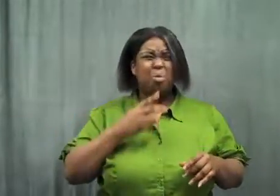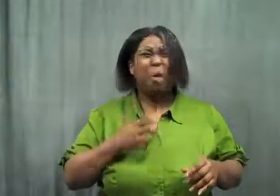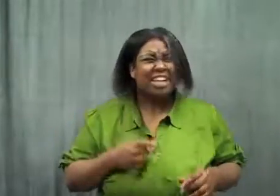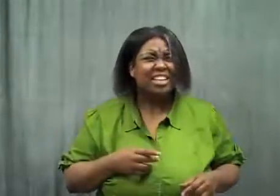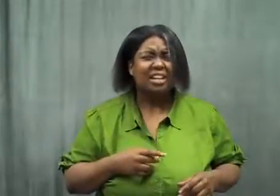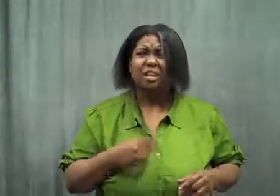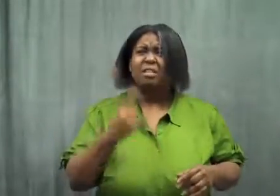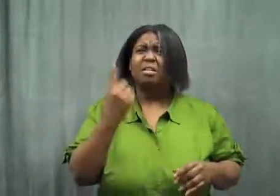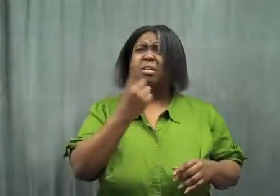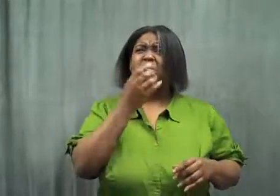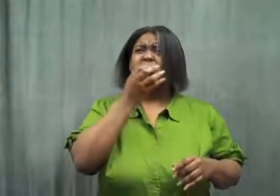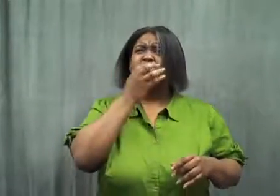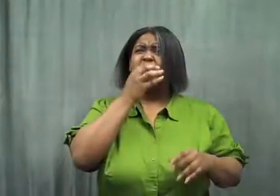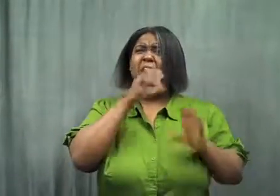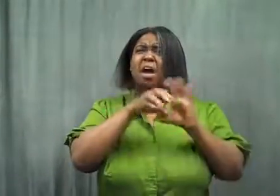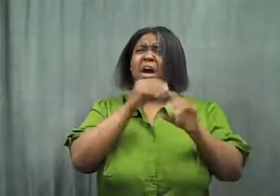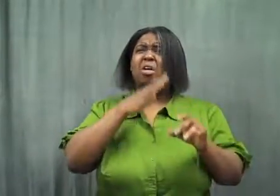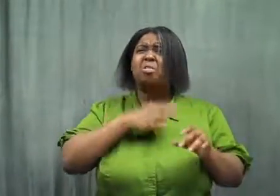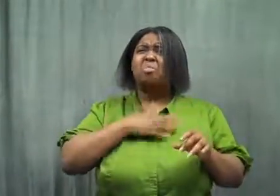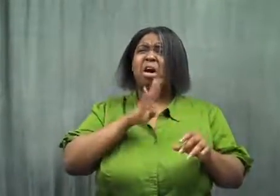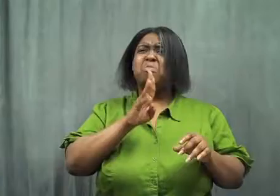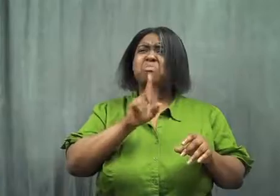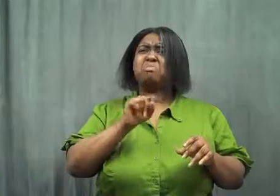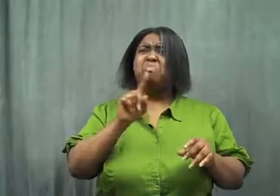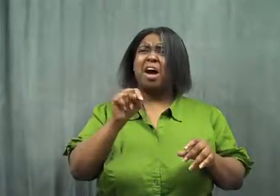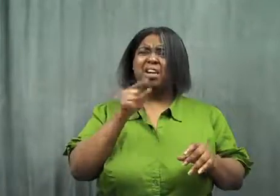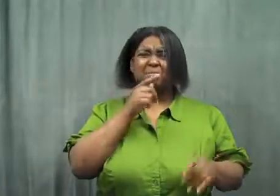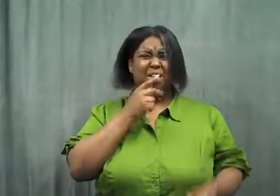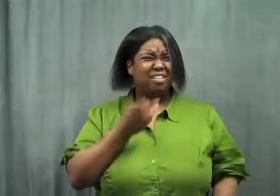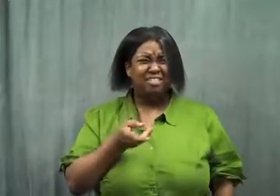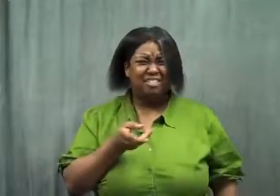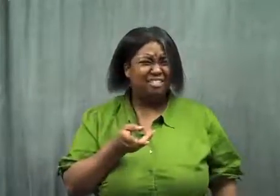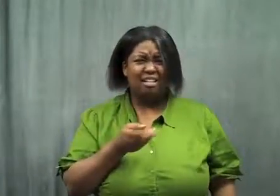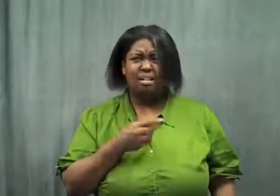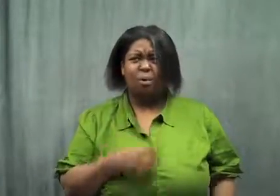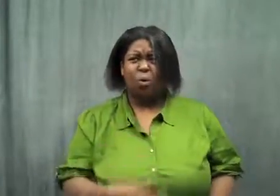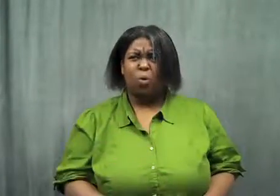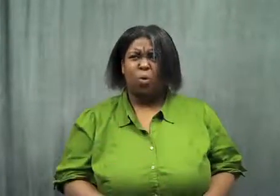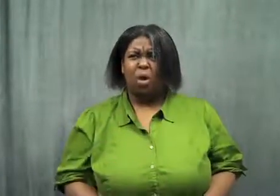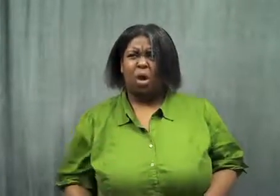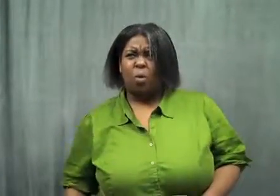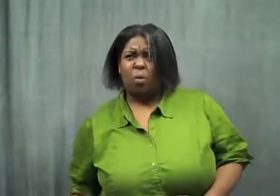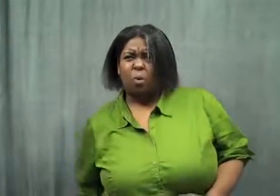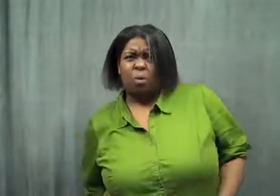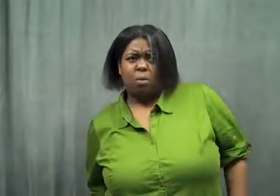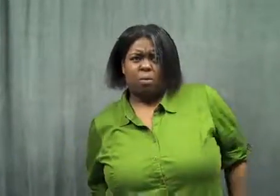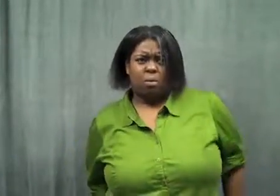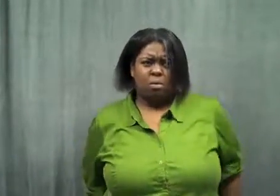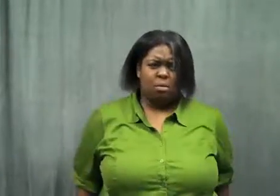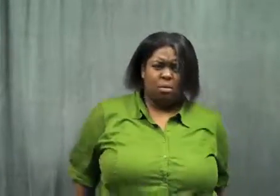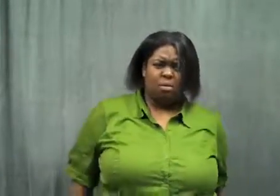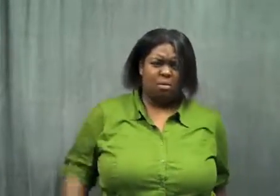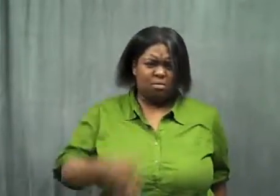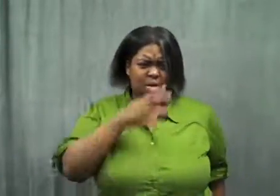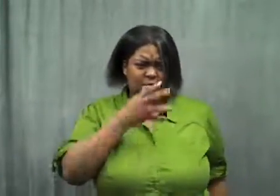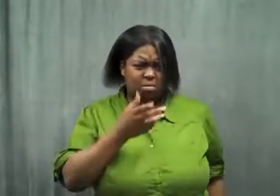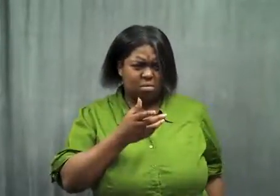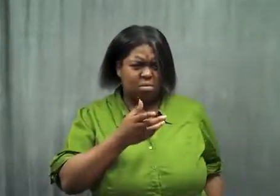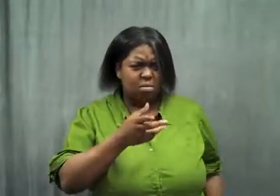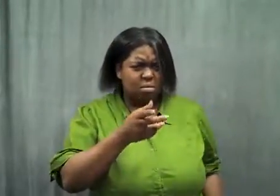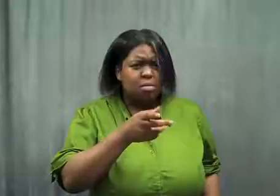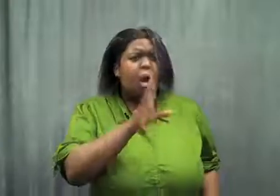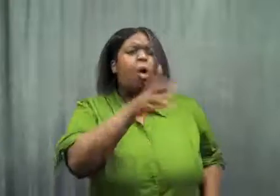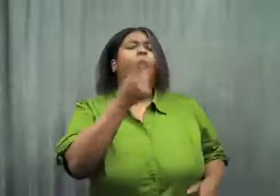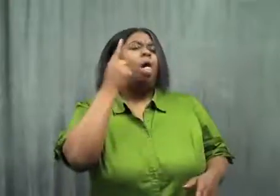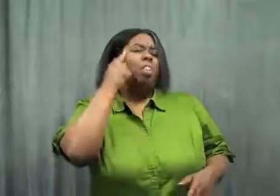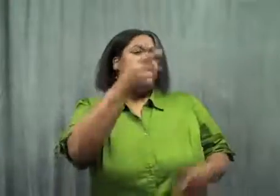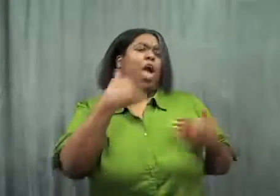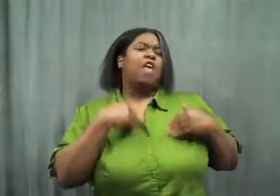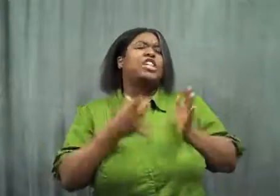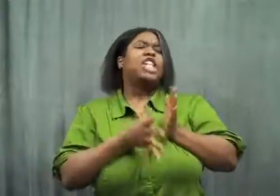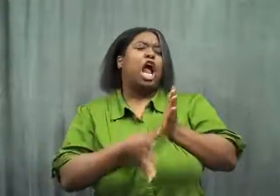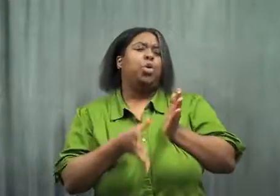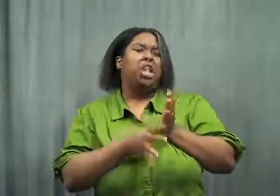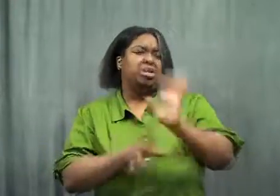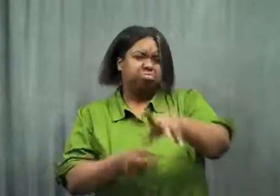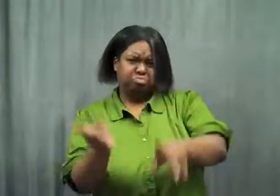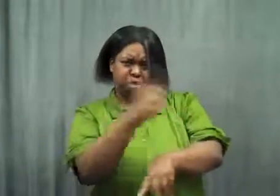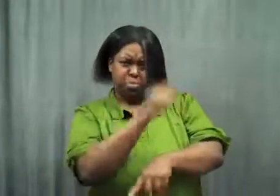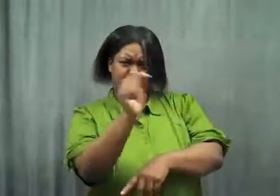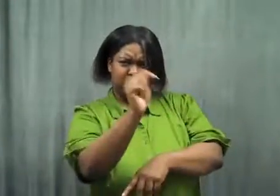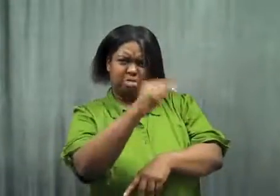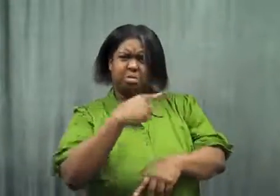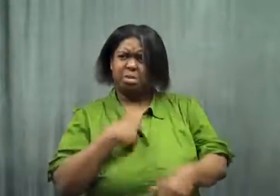She said what? I repeated it, wriggling. She said, "You must have diarrhea. Go!"